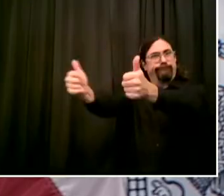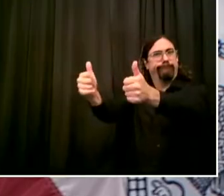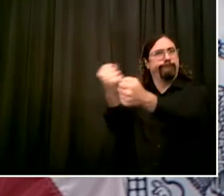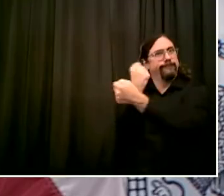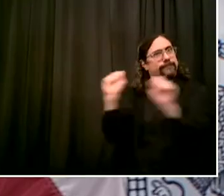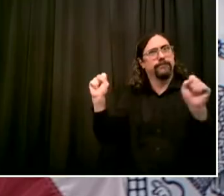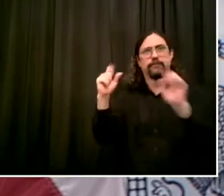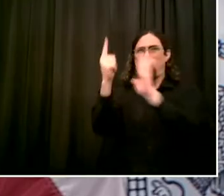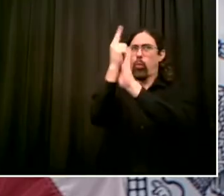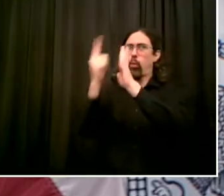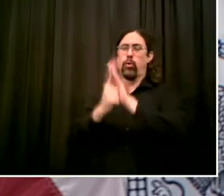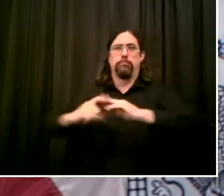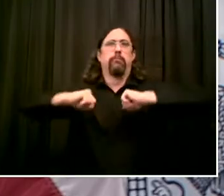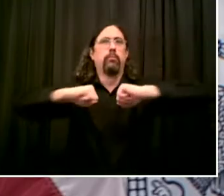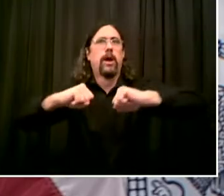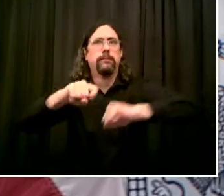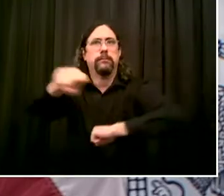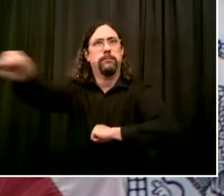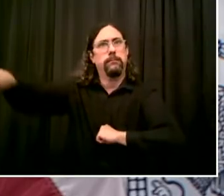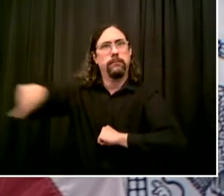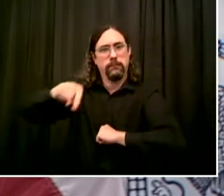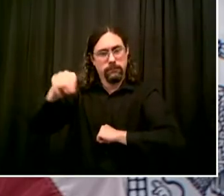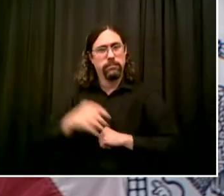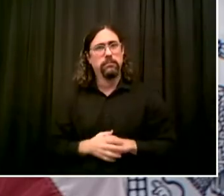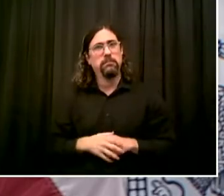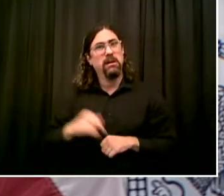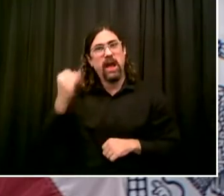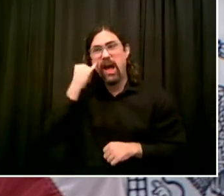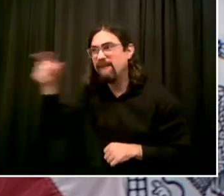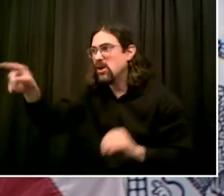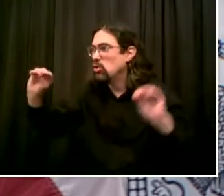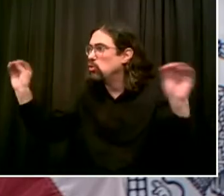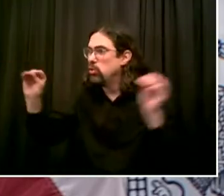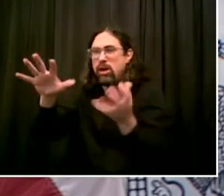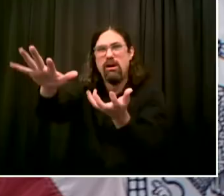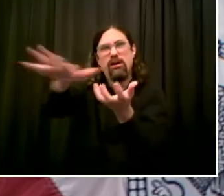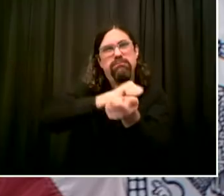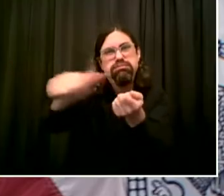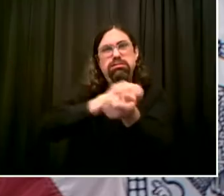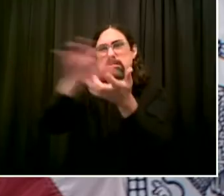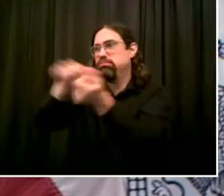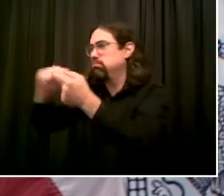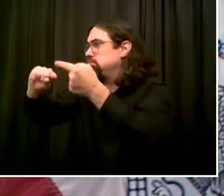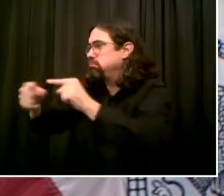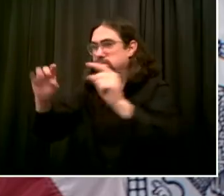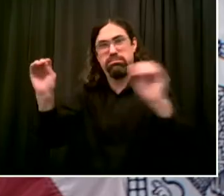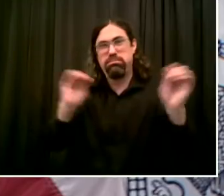AND WE ARE ALWAYS STRIKING THAT BALANCE AND I'M ALWAYS LOOKING AT NYP'DS ASSESMSENHT OW BEST TO DO THAT